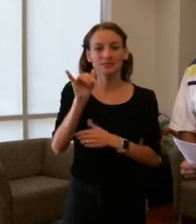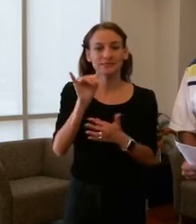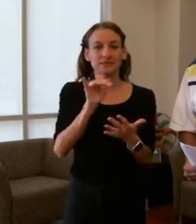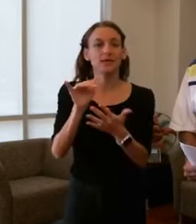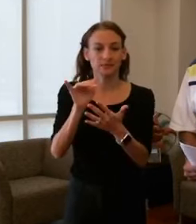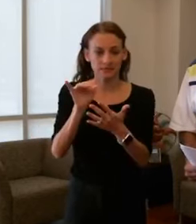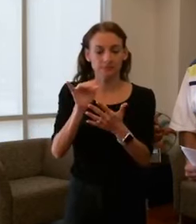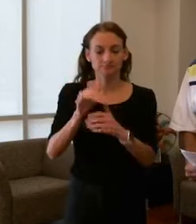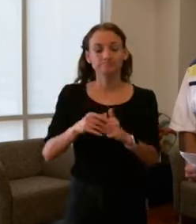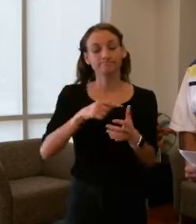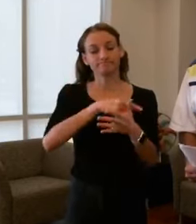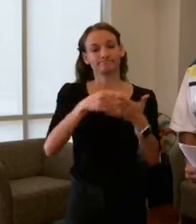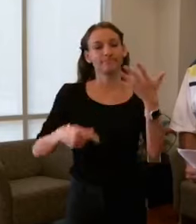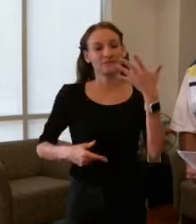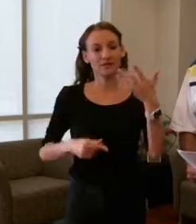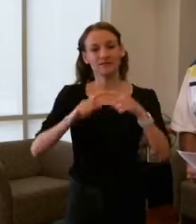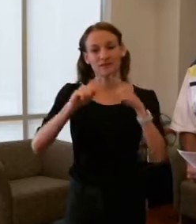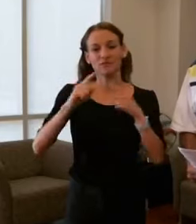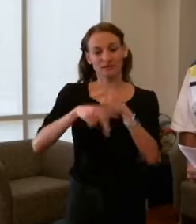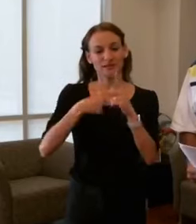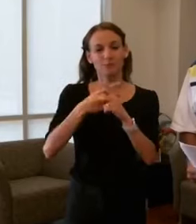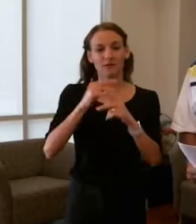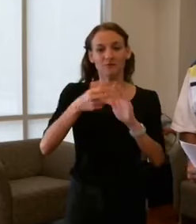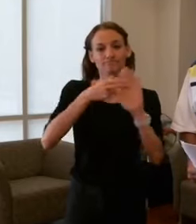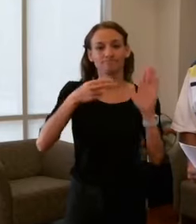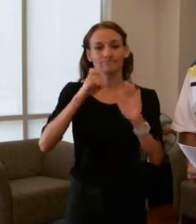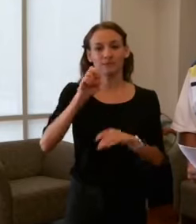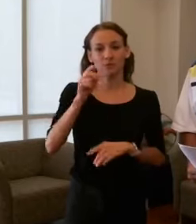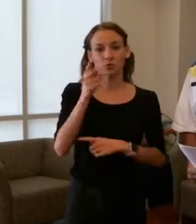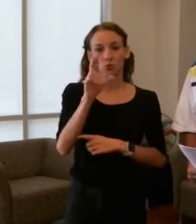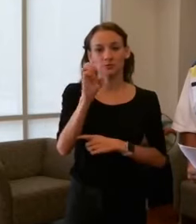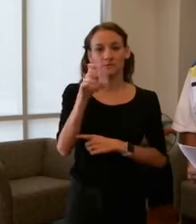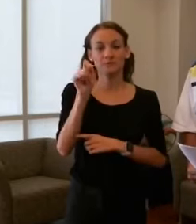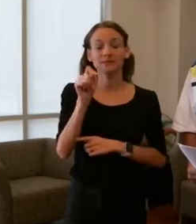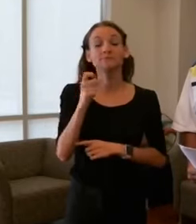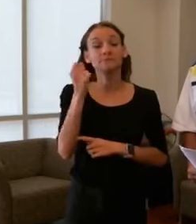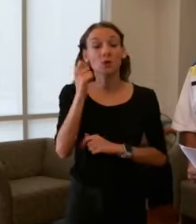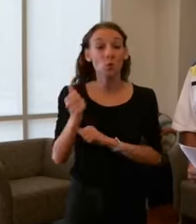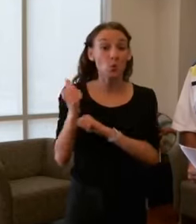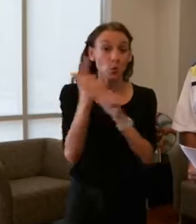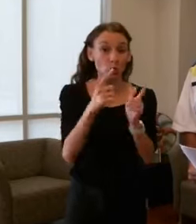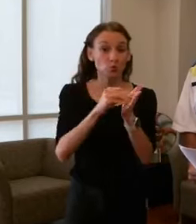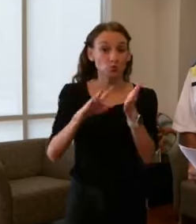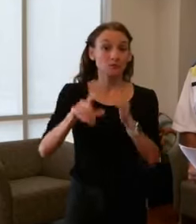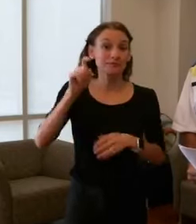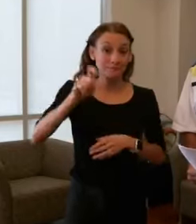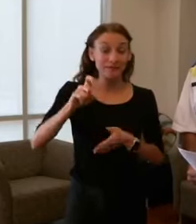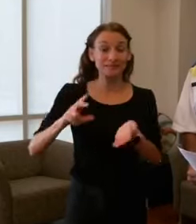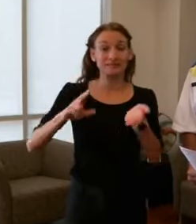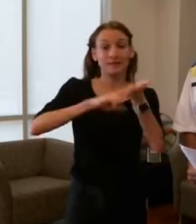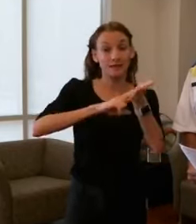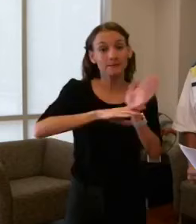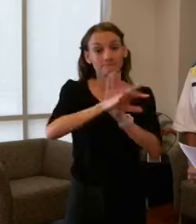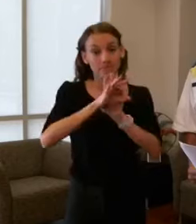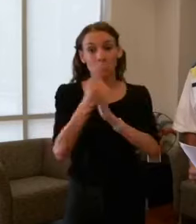Now as I mentioned, every Texas public high school student must sign up for an endorsement. But in the past, there's been a complication